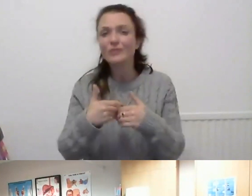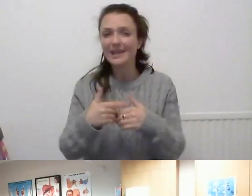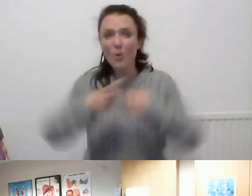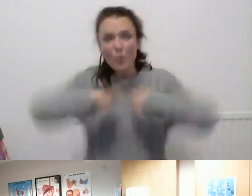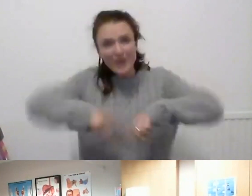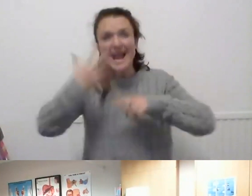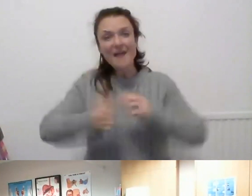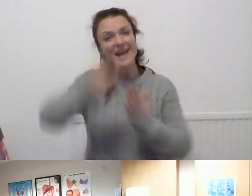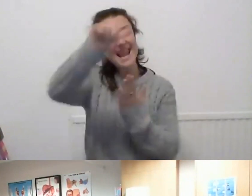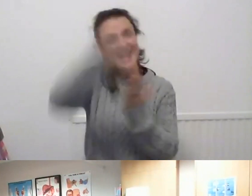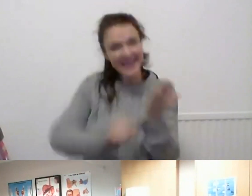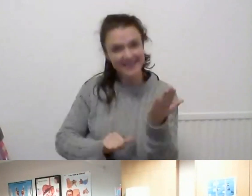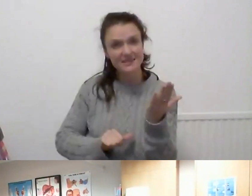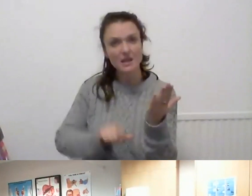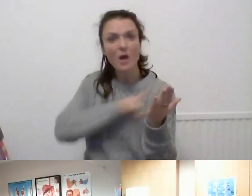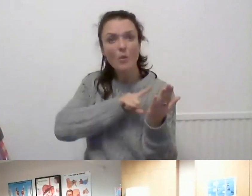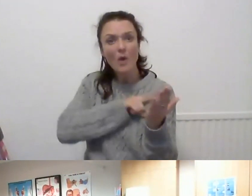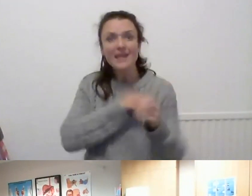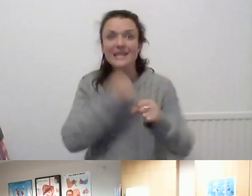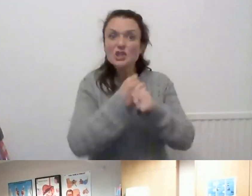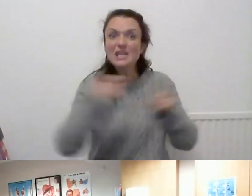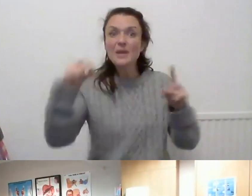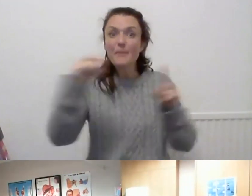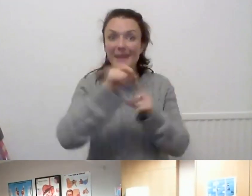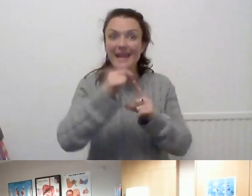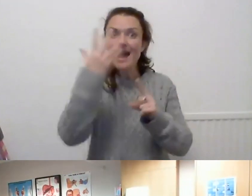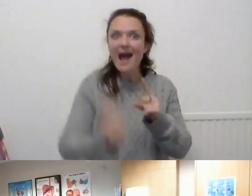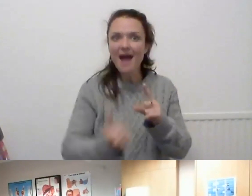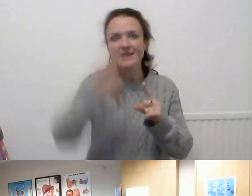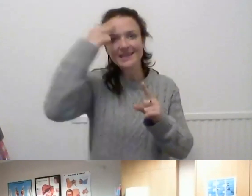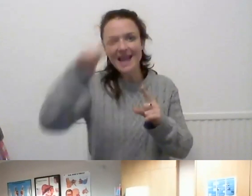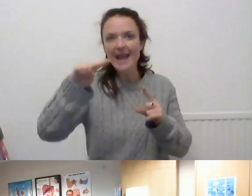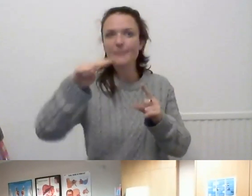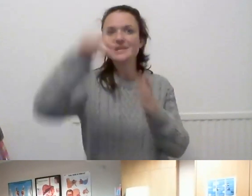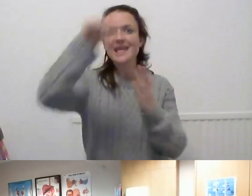about general practices, I know my lists, and we will continue to contact you until you say I